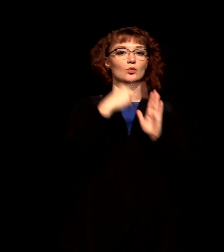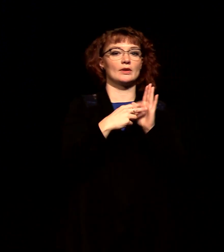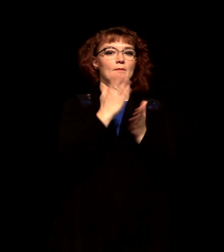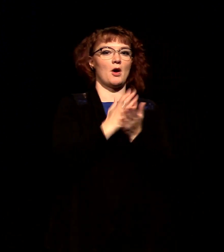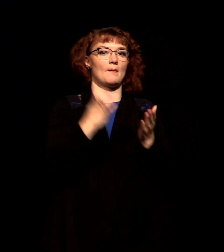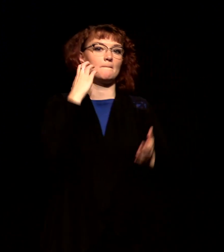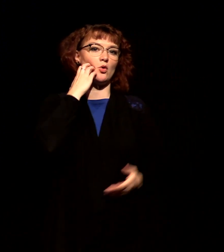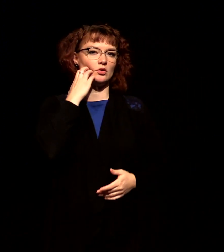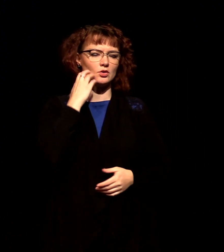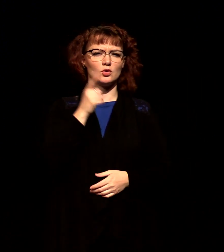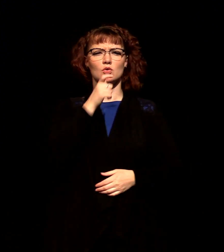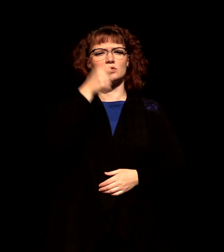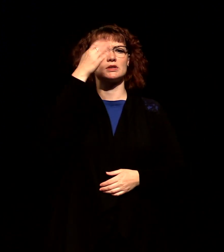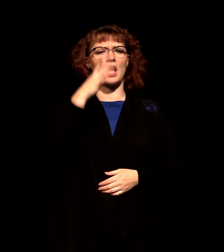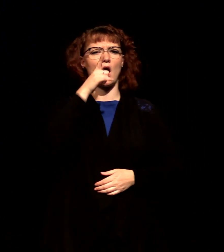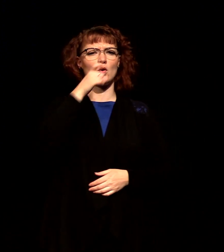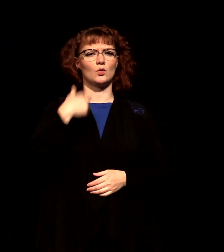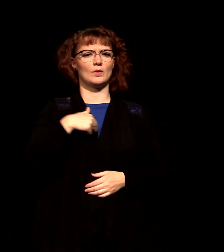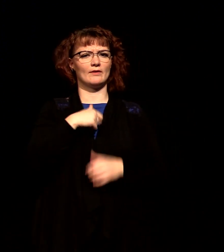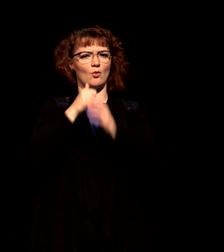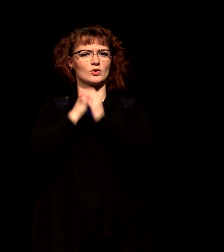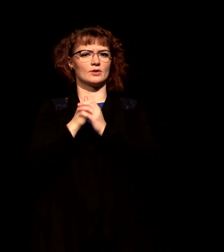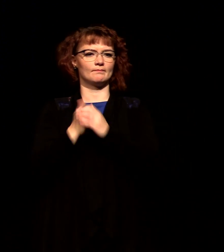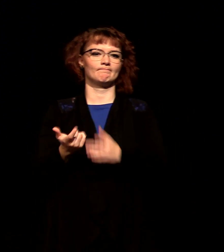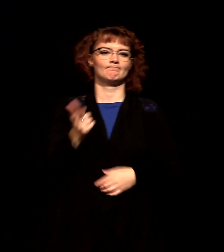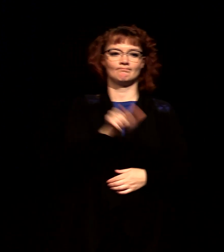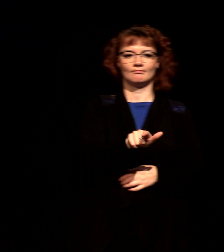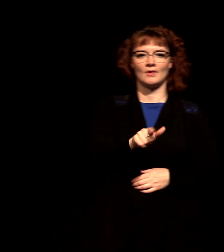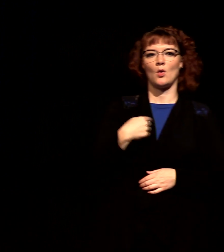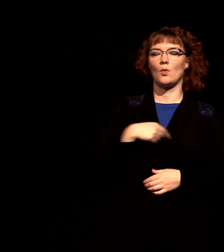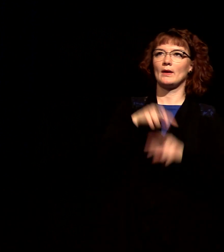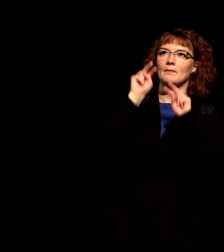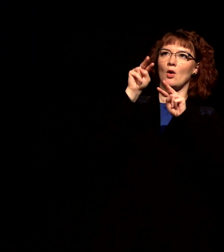this God who we have come to worship? We behold Yahweh,